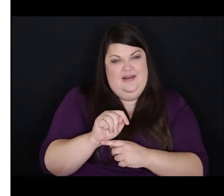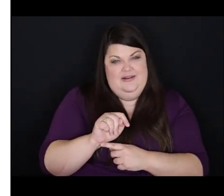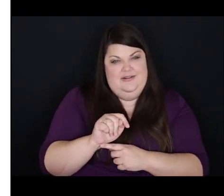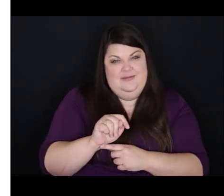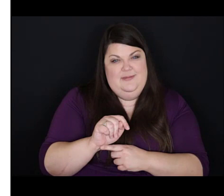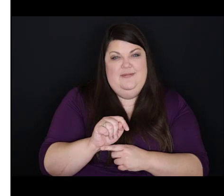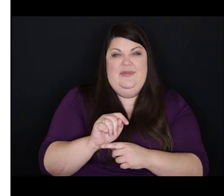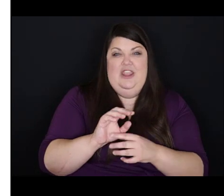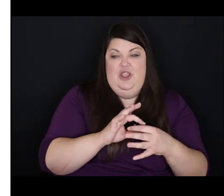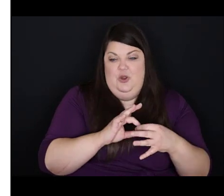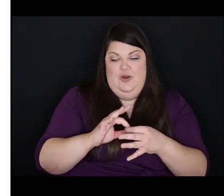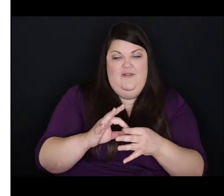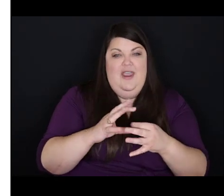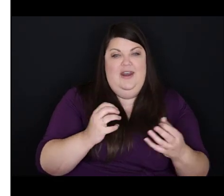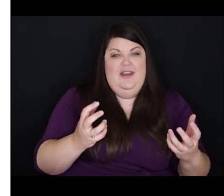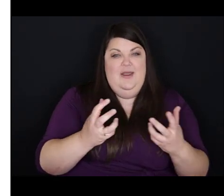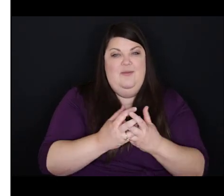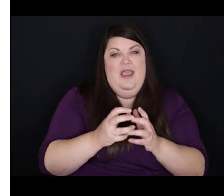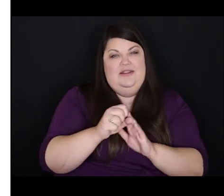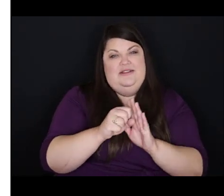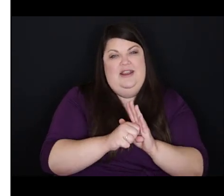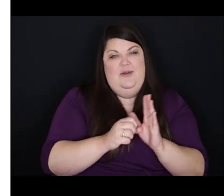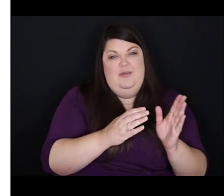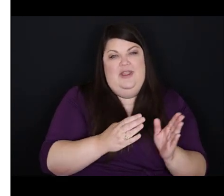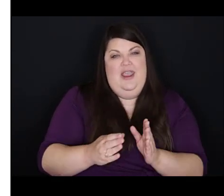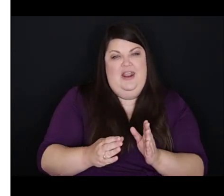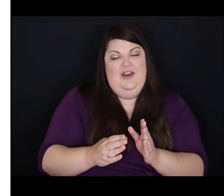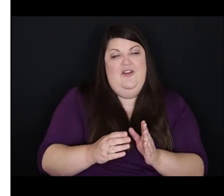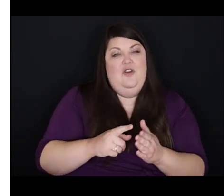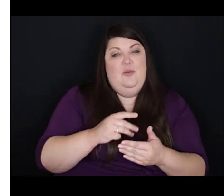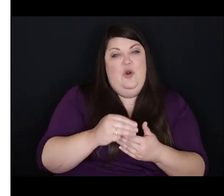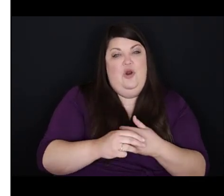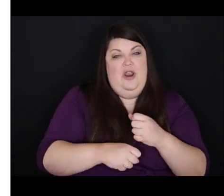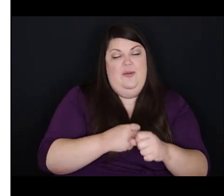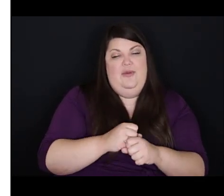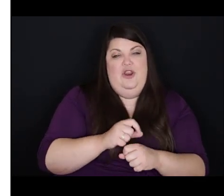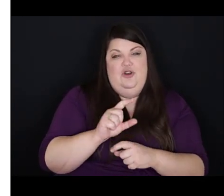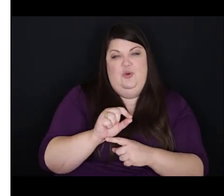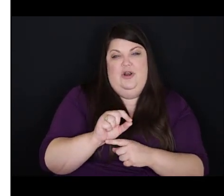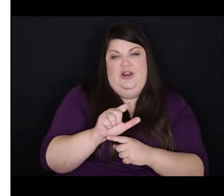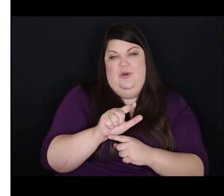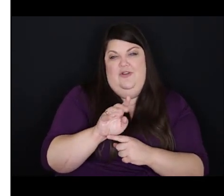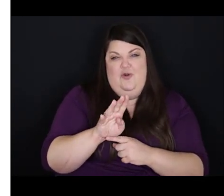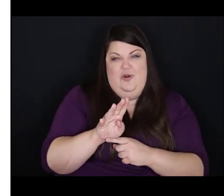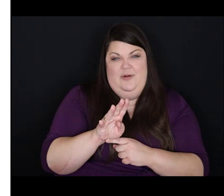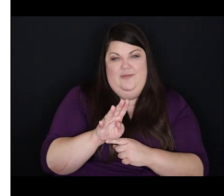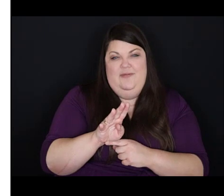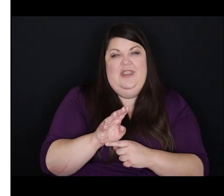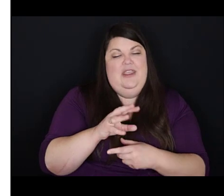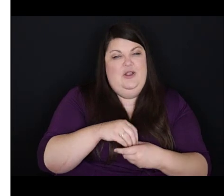Unified and Combined State Plan for Program Year 2024. Which included